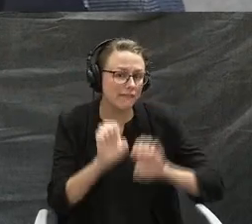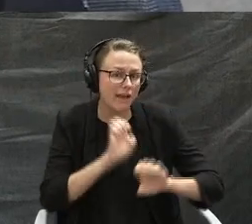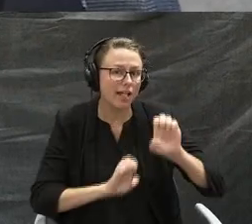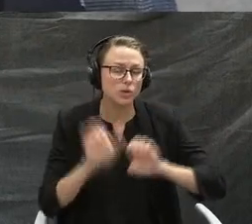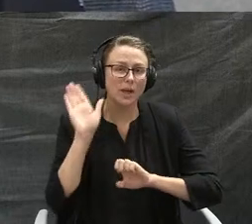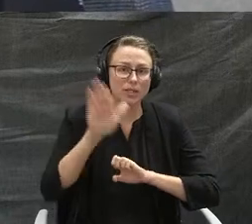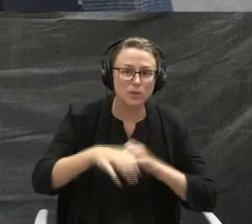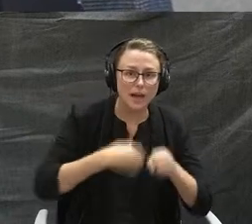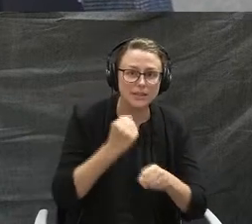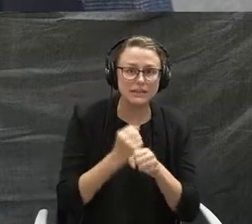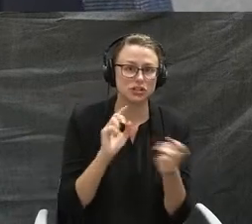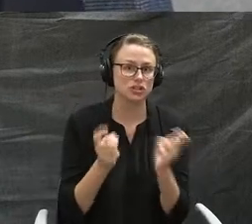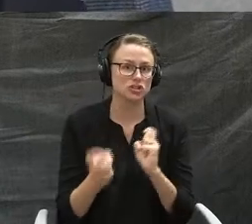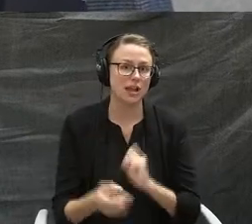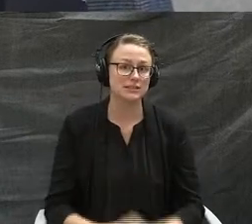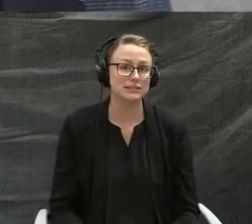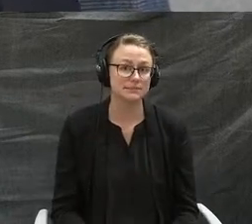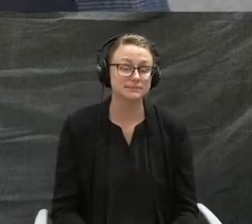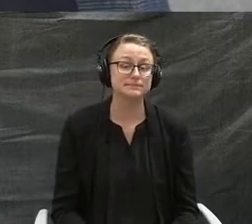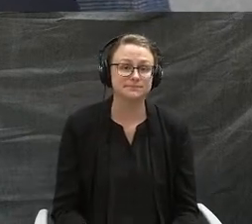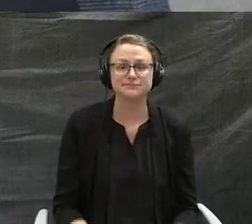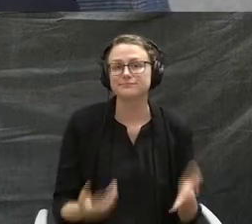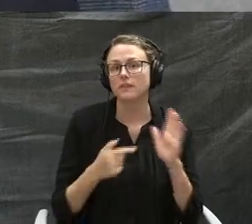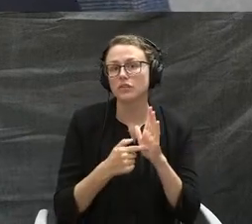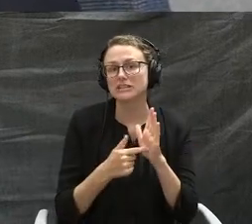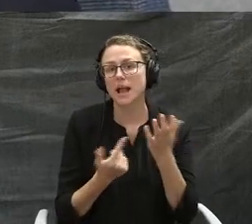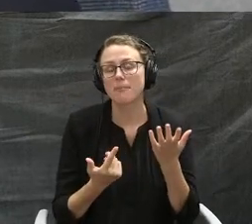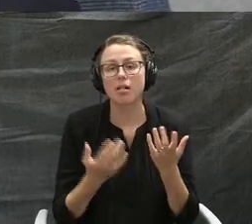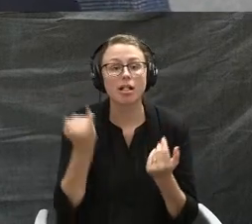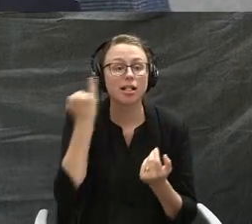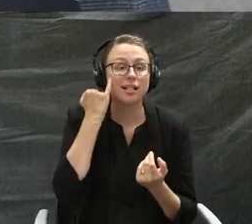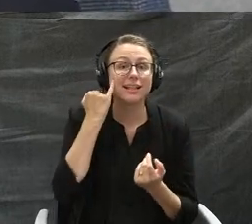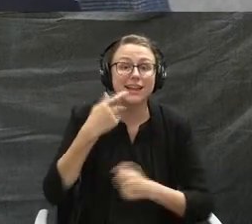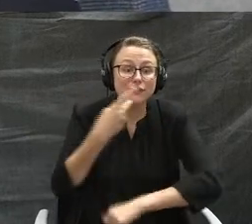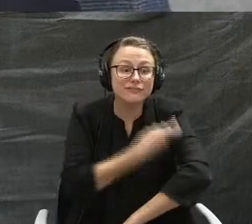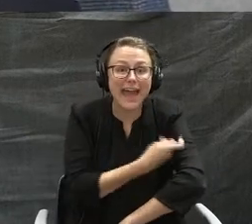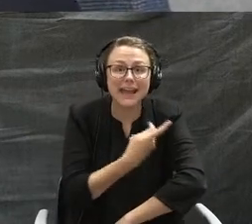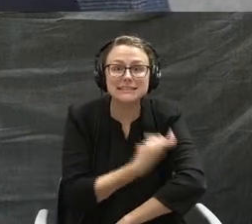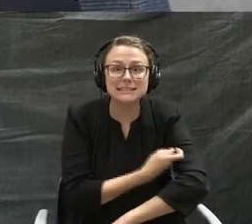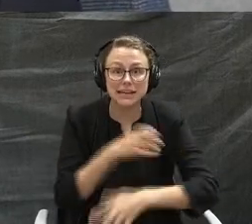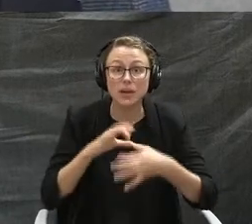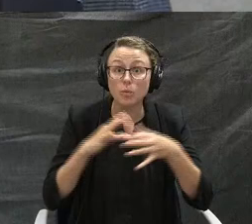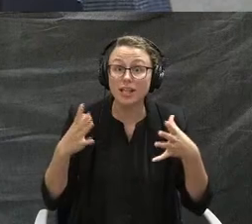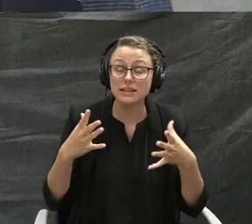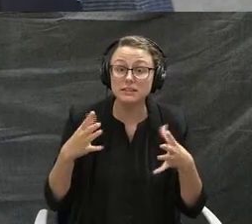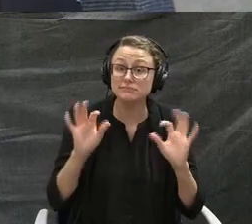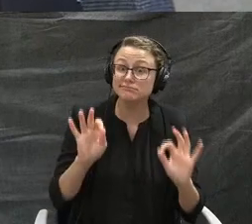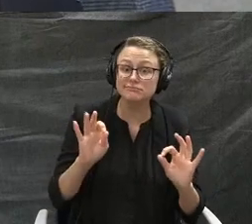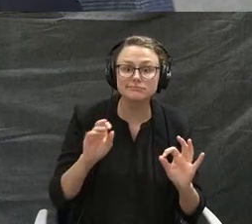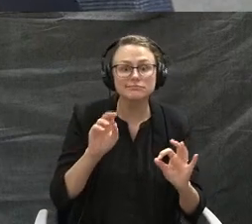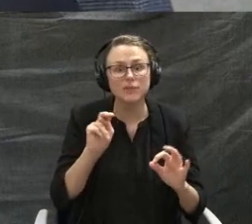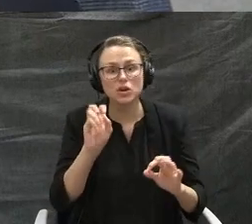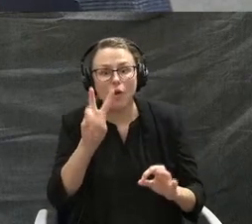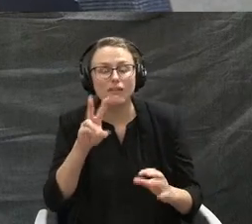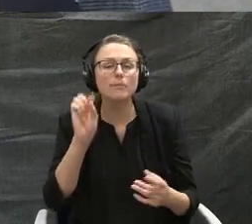the plan? For example, if a vaccine is released in November, or cases drop dramatically.